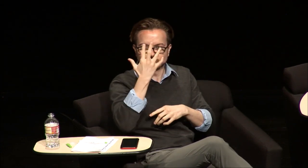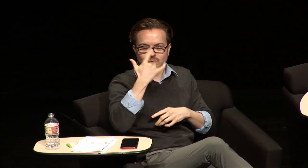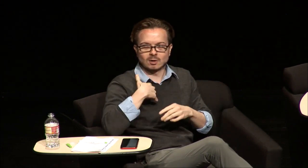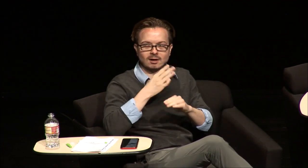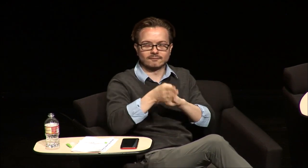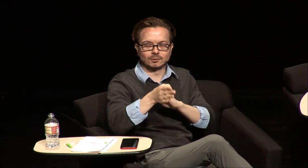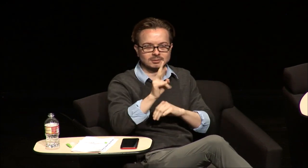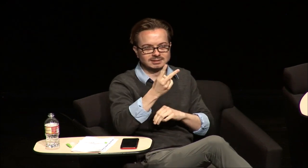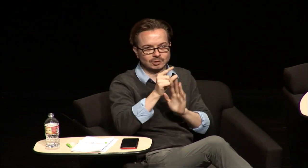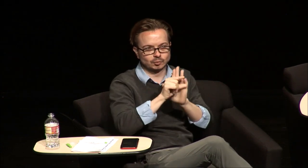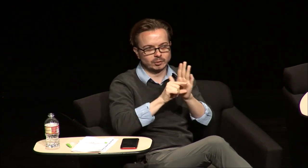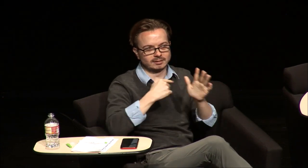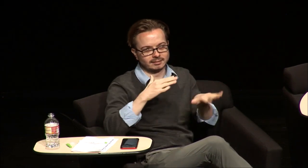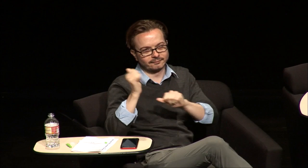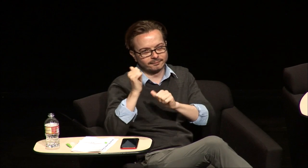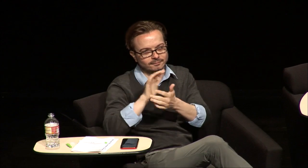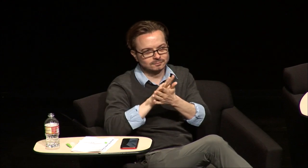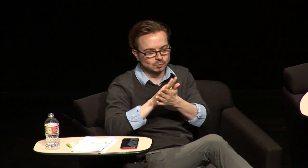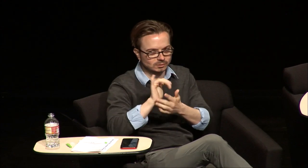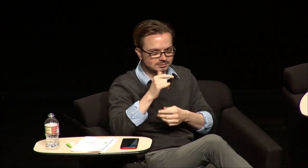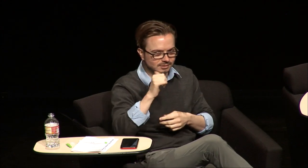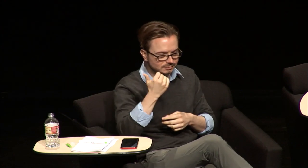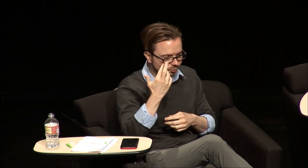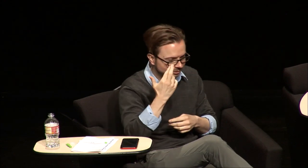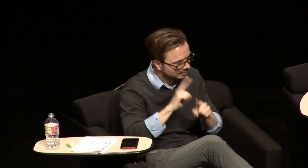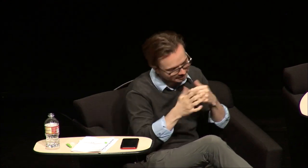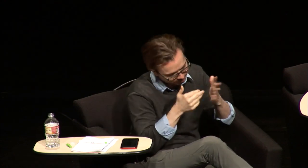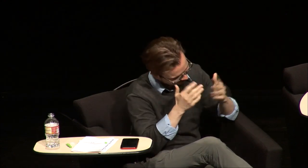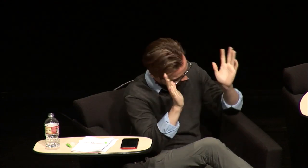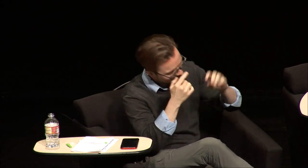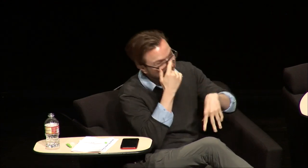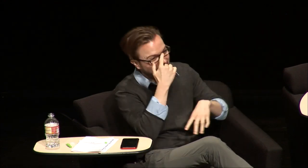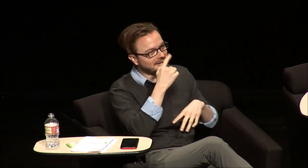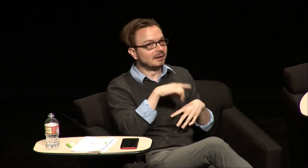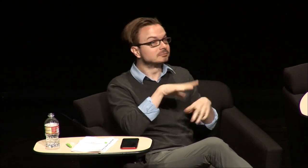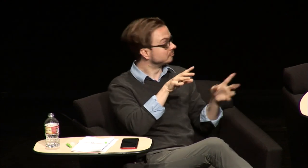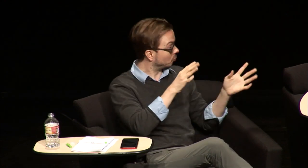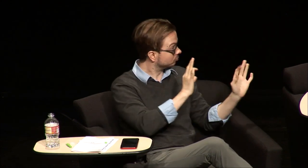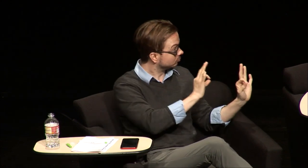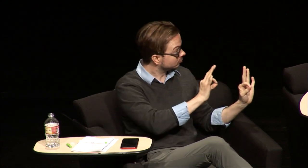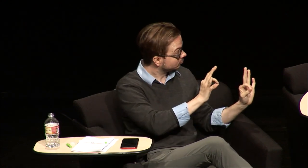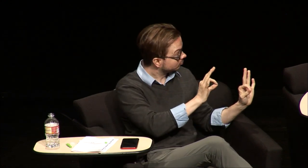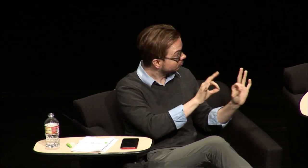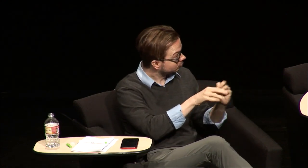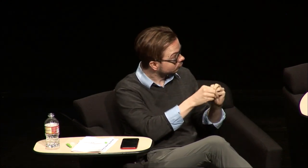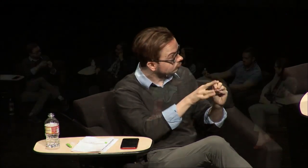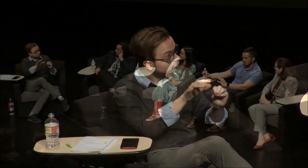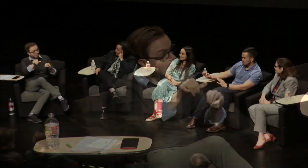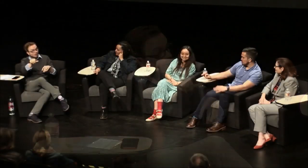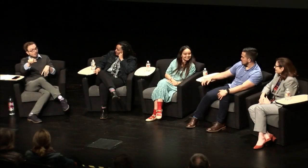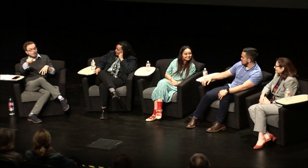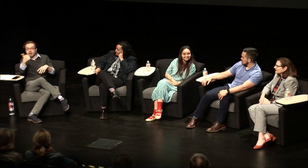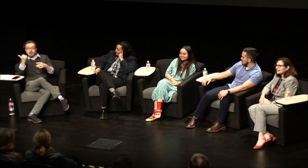care about that school either so it was like I mean I left after 2nd grade right so I've made some of the reasons that I had to leave I don't know I knew anybody